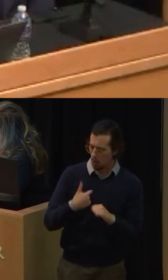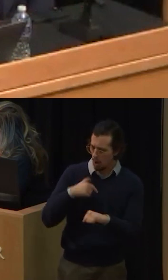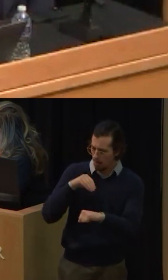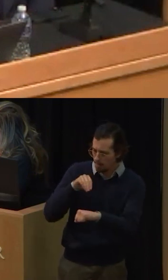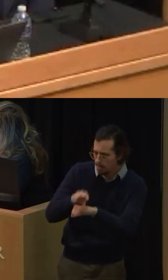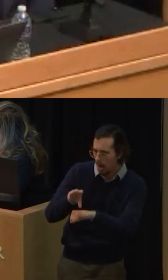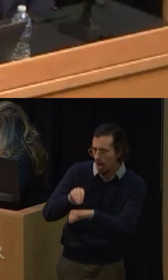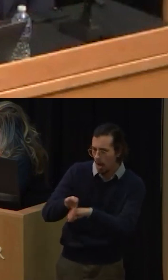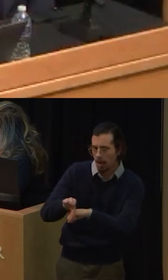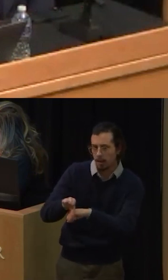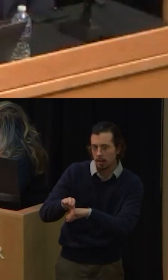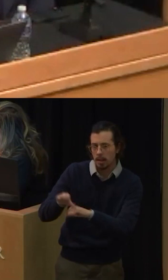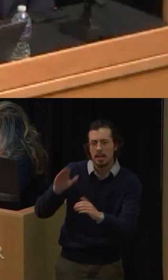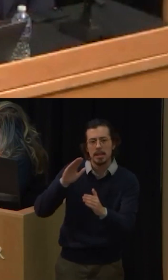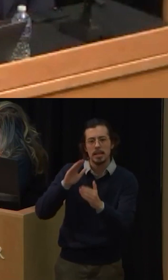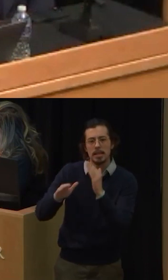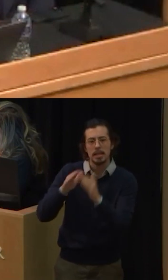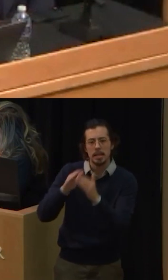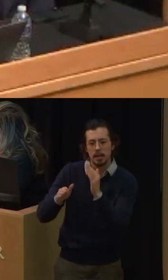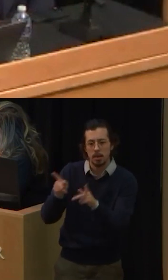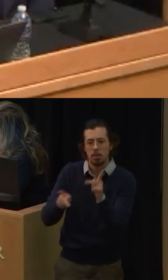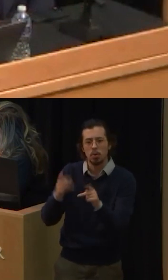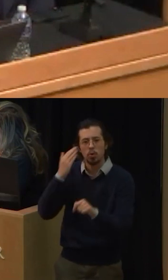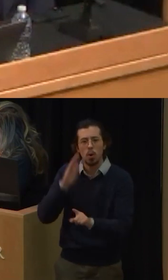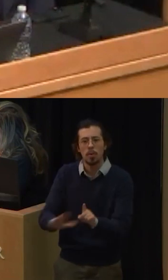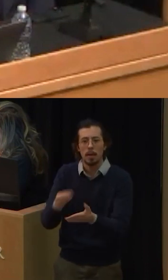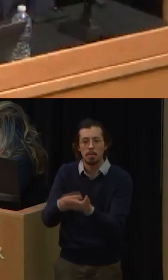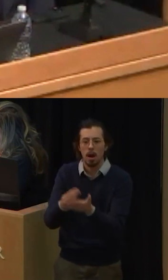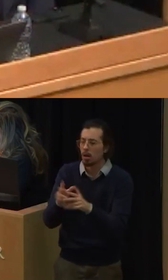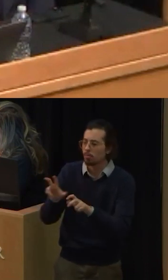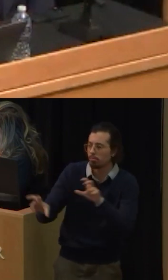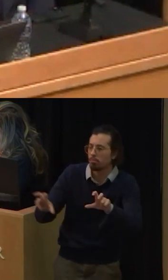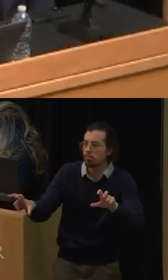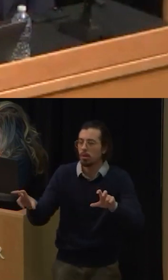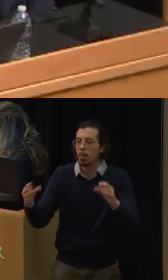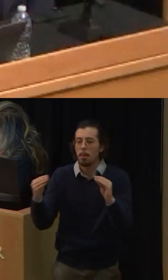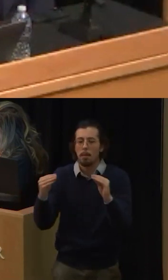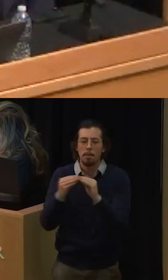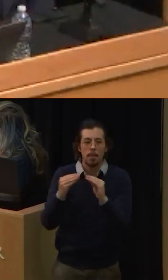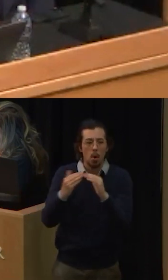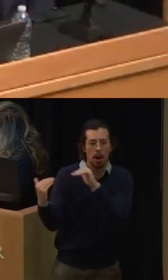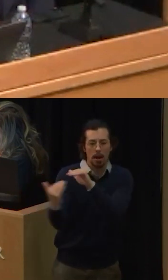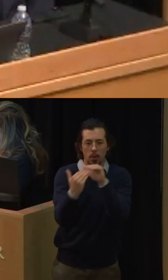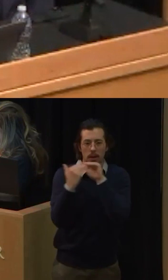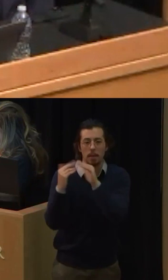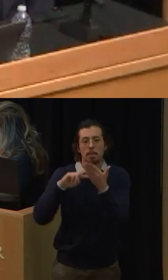"the C-suite folks "to know how to move their money "so that it is more equitable? "So that we are making sure that all the boats rise?"